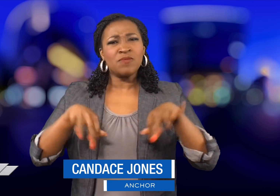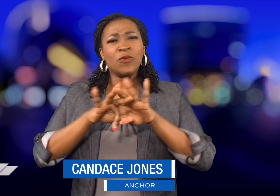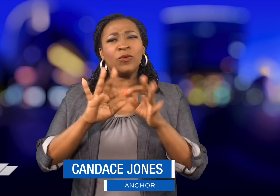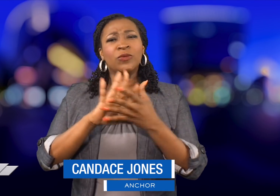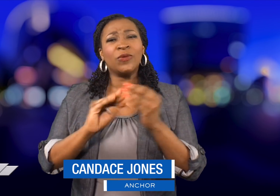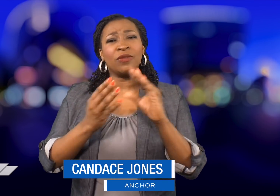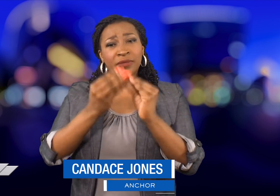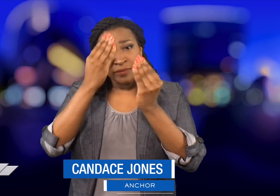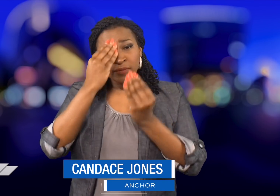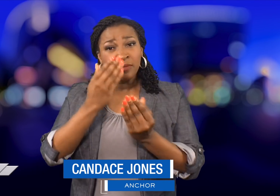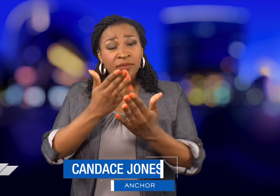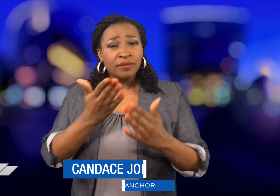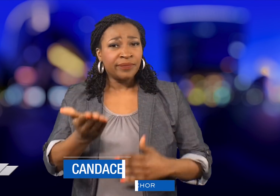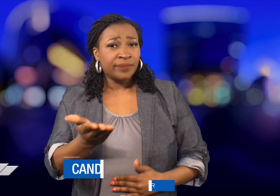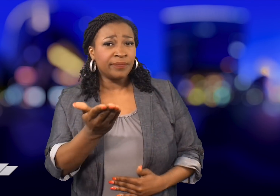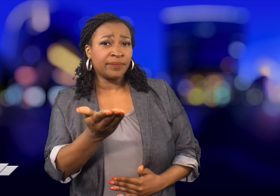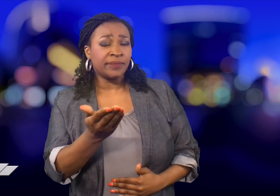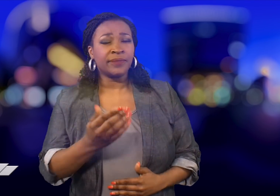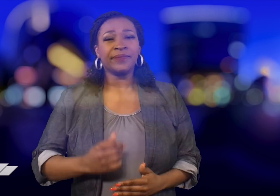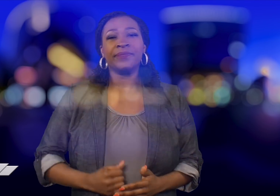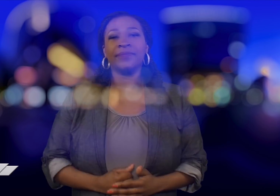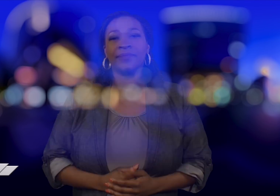Here are your top stories for today.